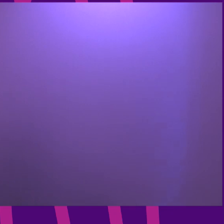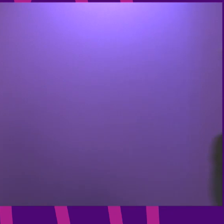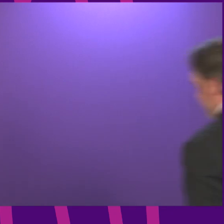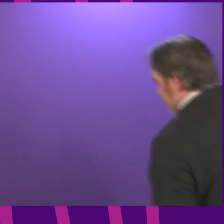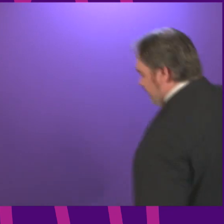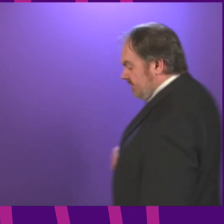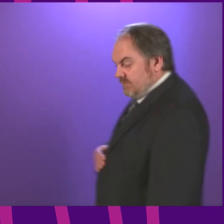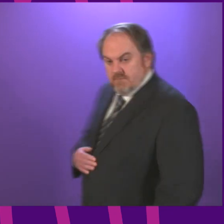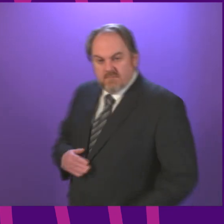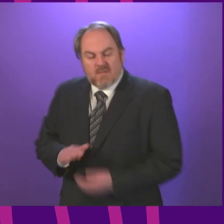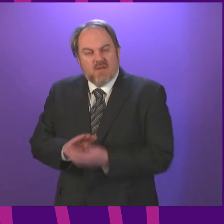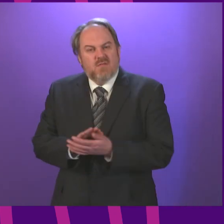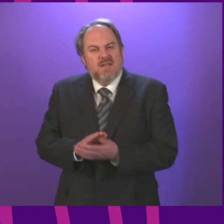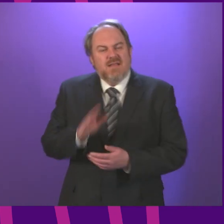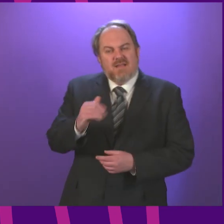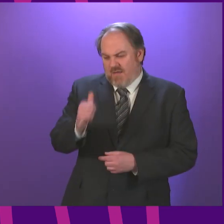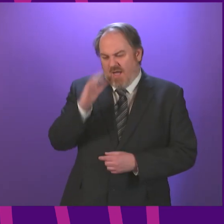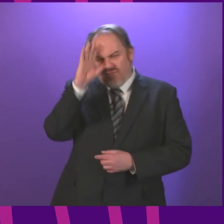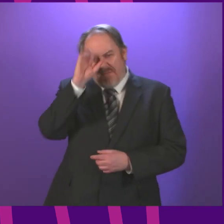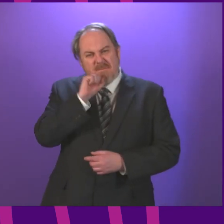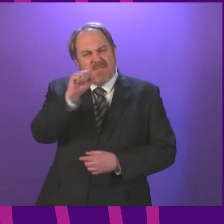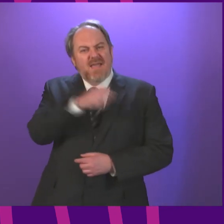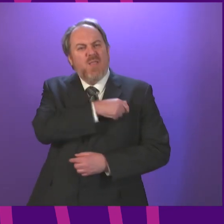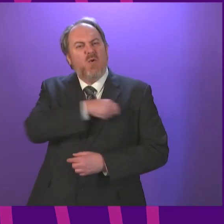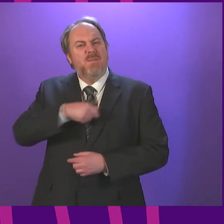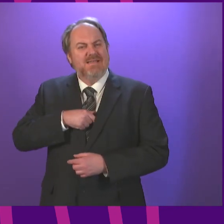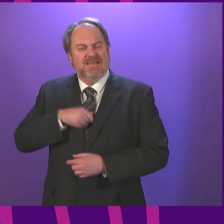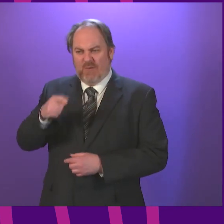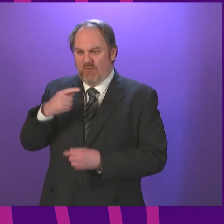became very forgetful, and she seems determined to forget that it was her Government that